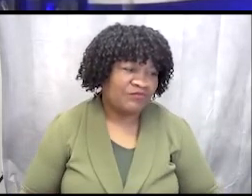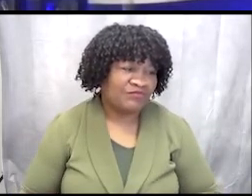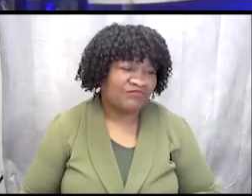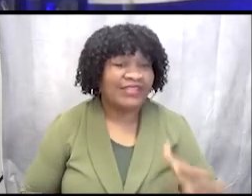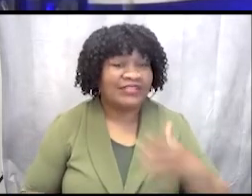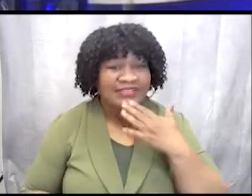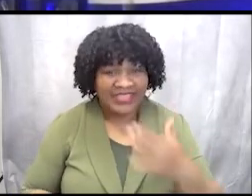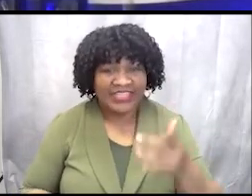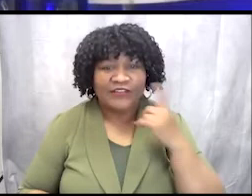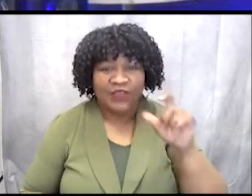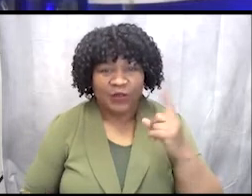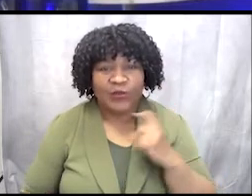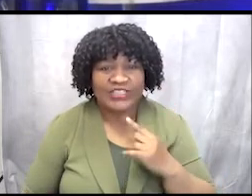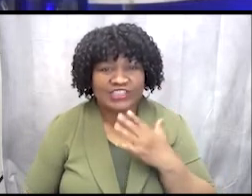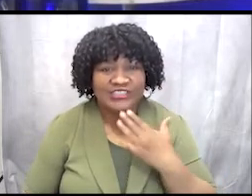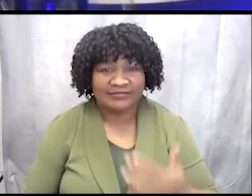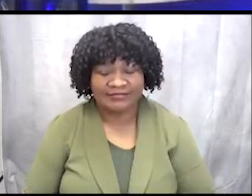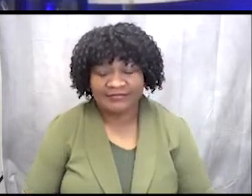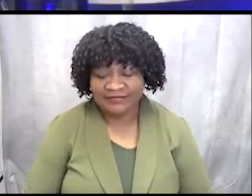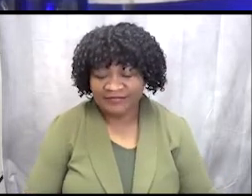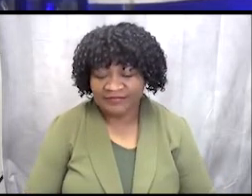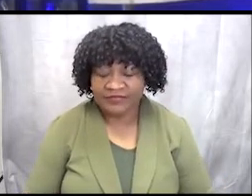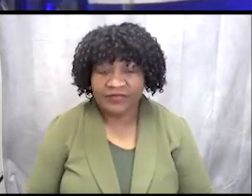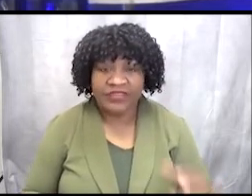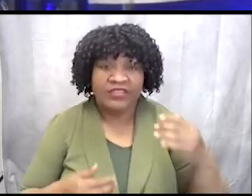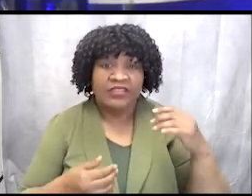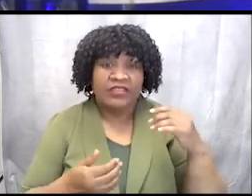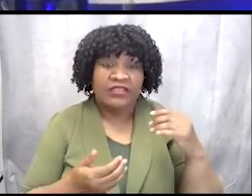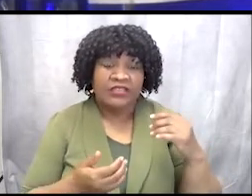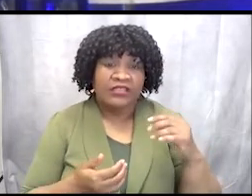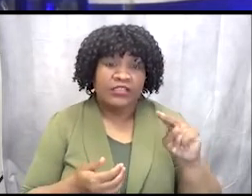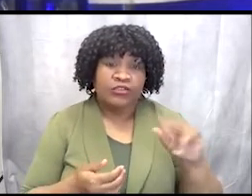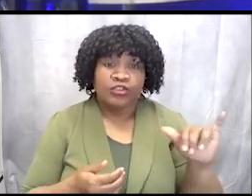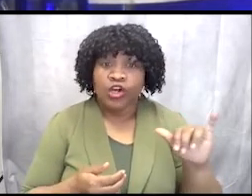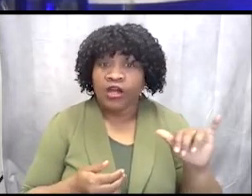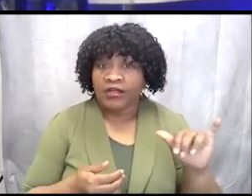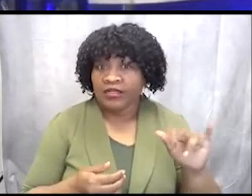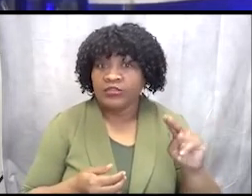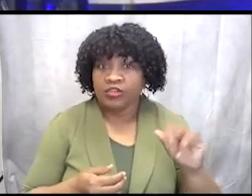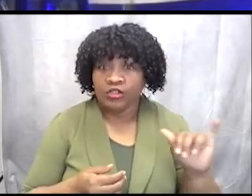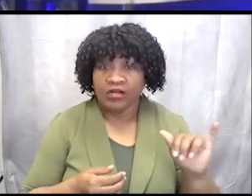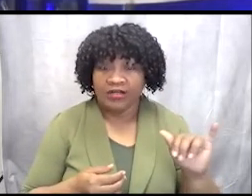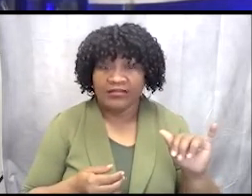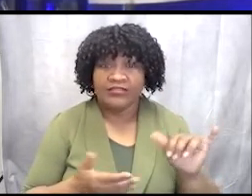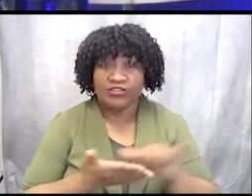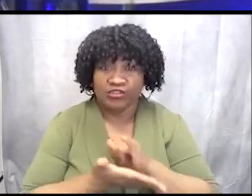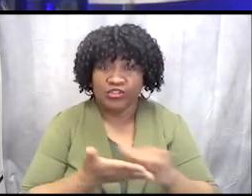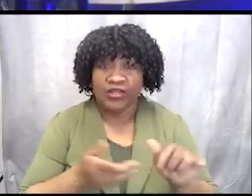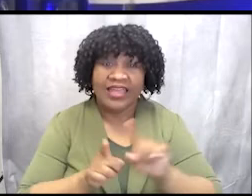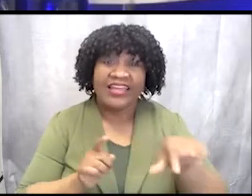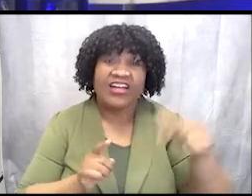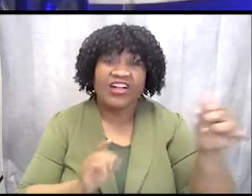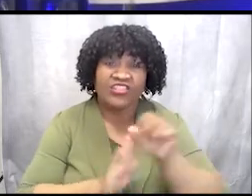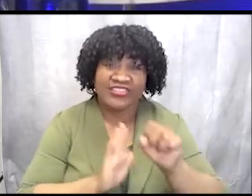Thank you for the question. New York, like other states are experiencing